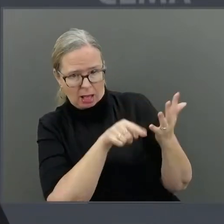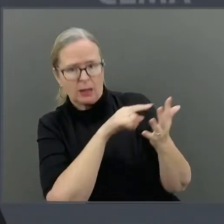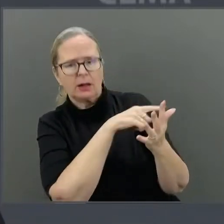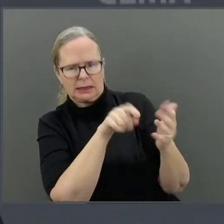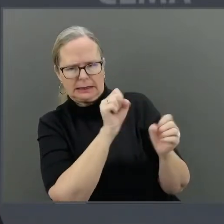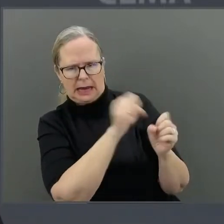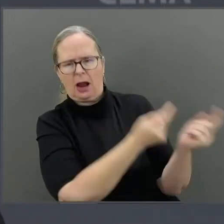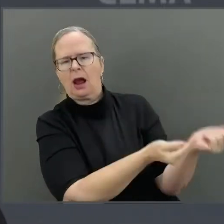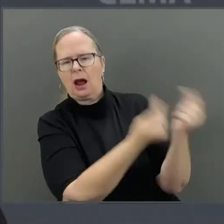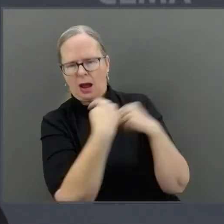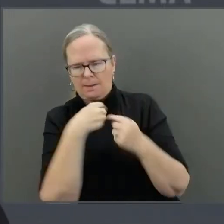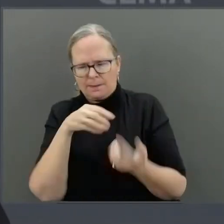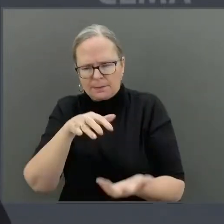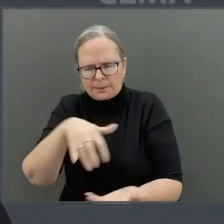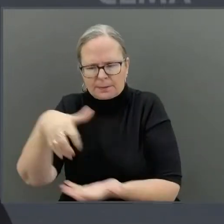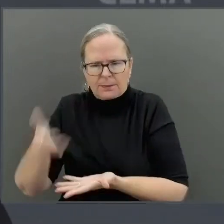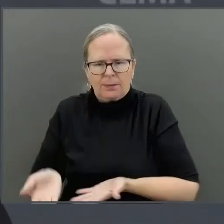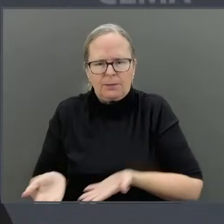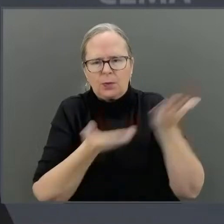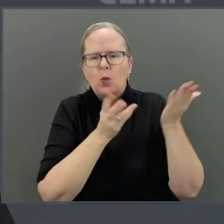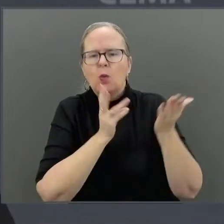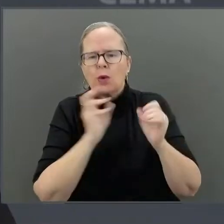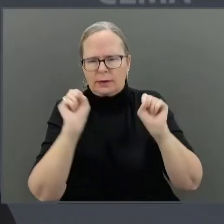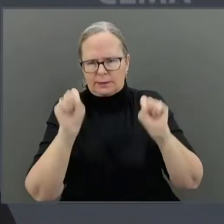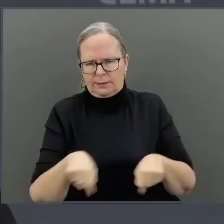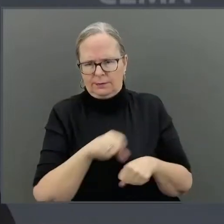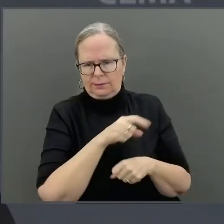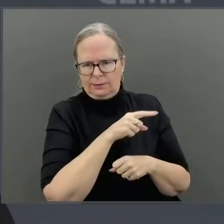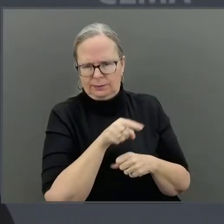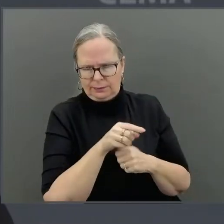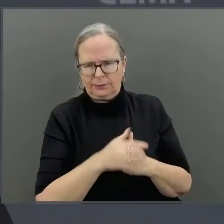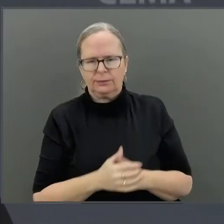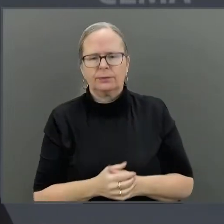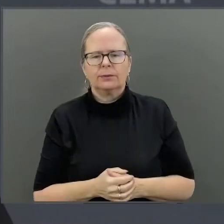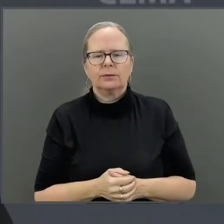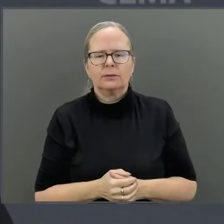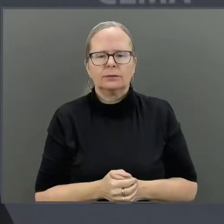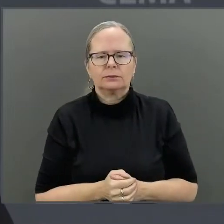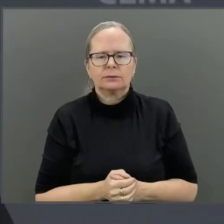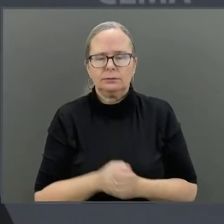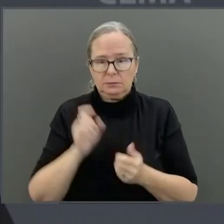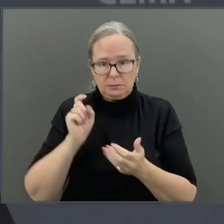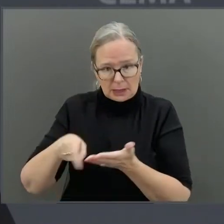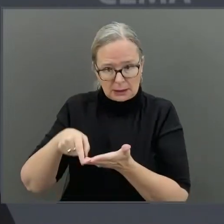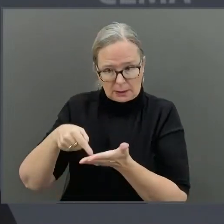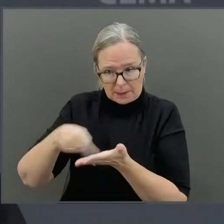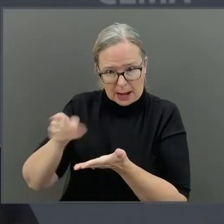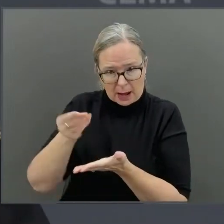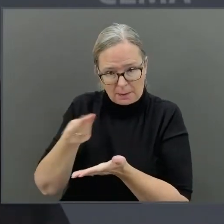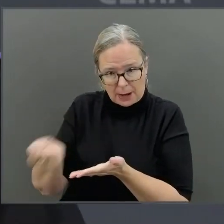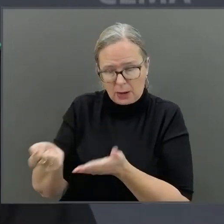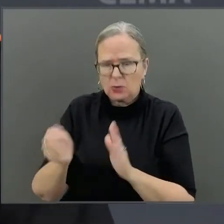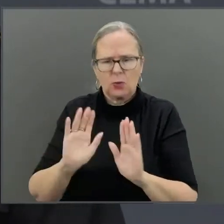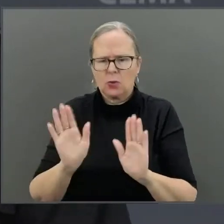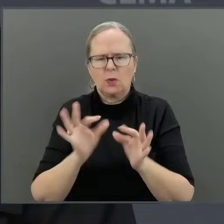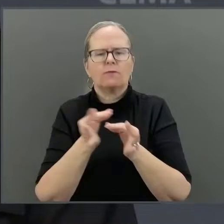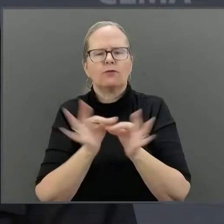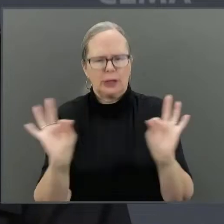end user to ensure that the water is appropriate for its intended application I want to emphasize